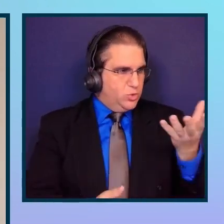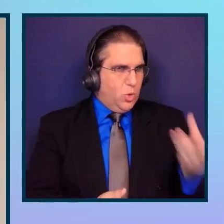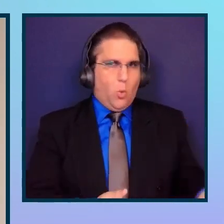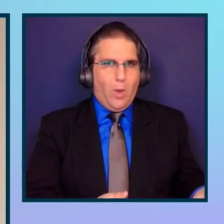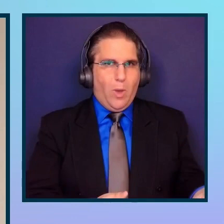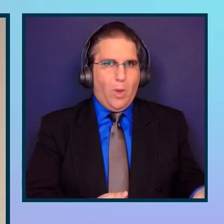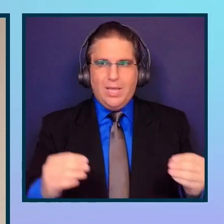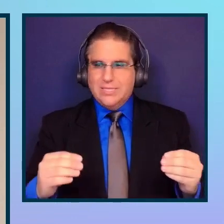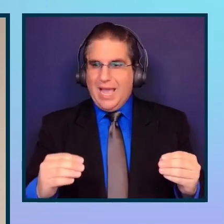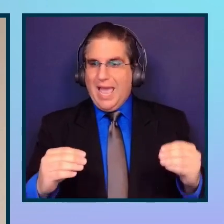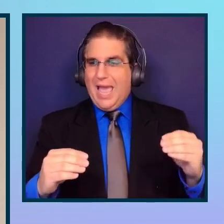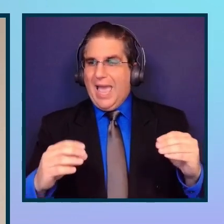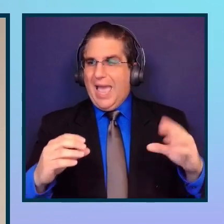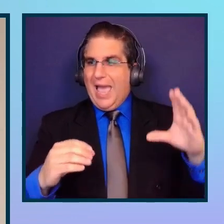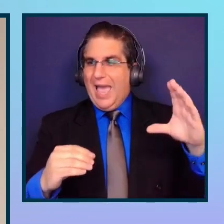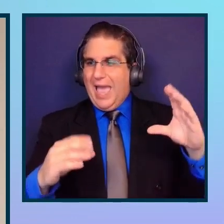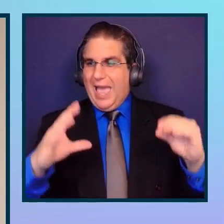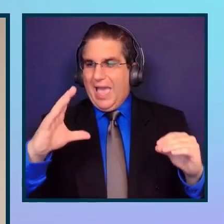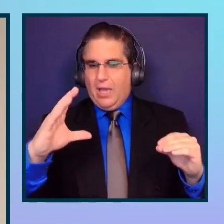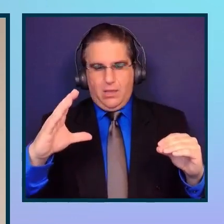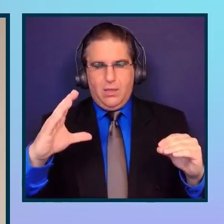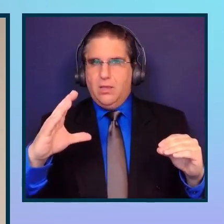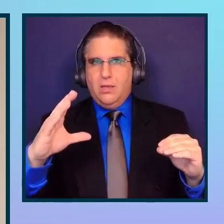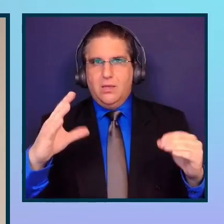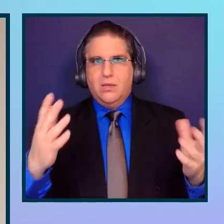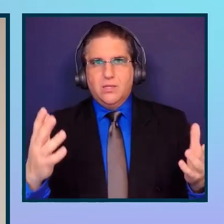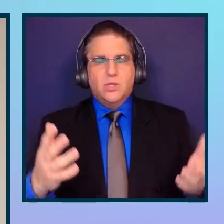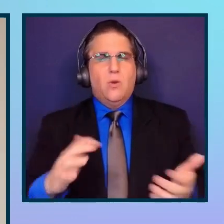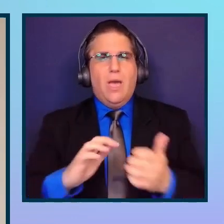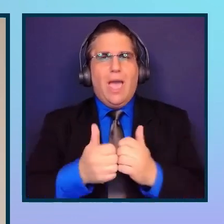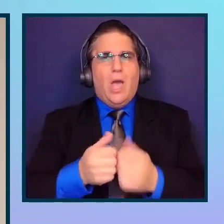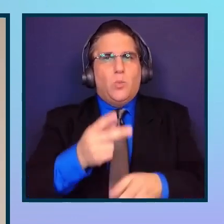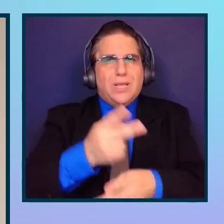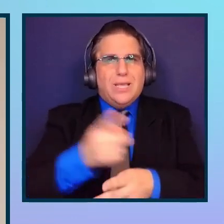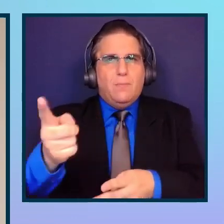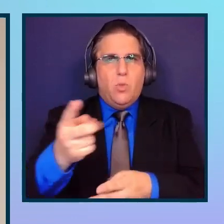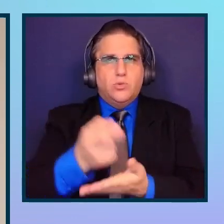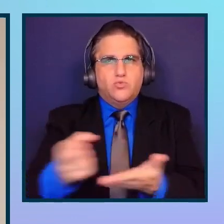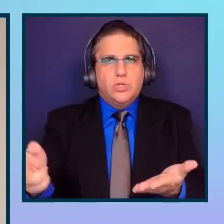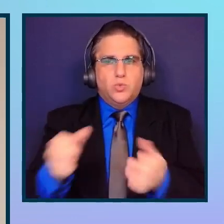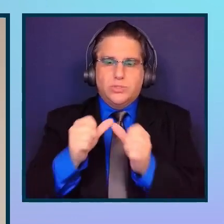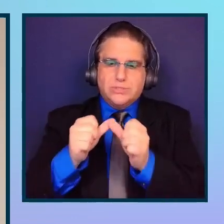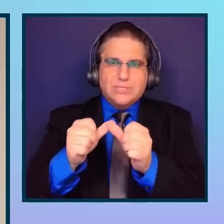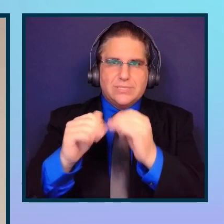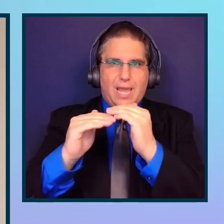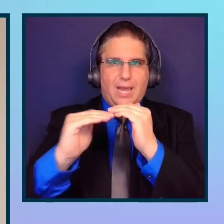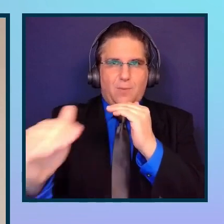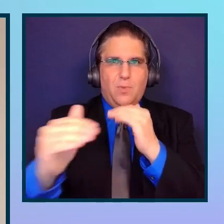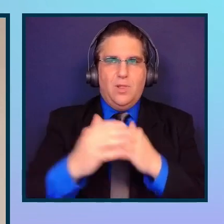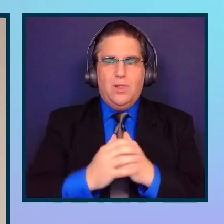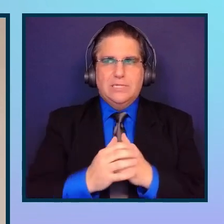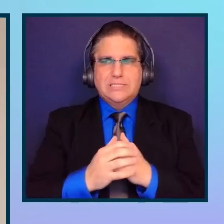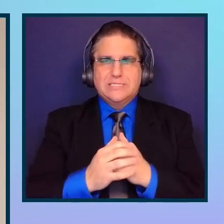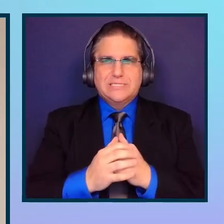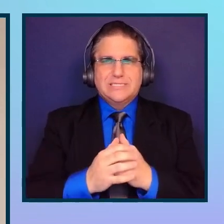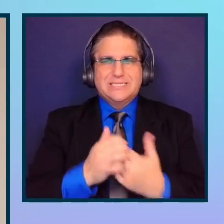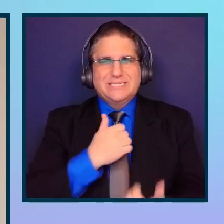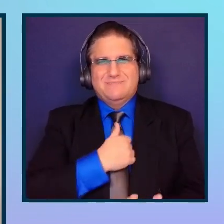how do we make the resources more sustainable and allow them to build. I'm sorry I don't have a better answer for that question right now.